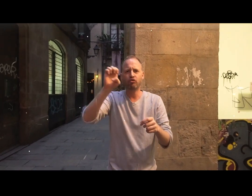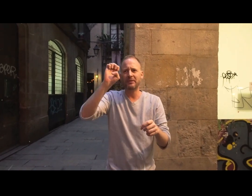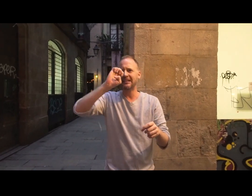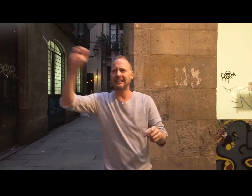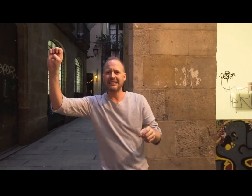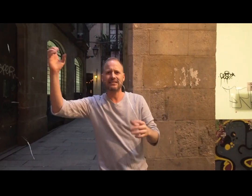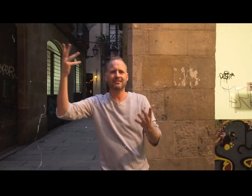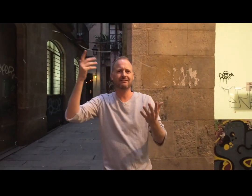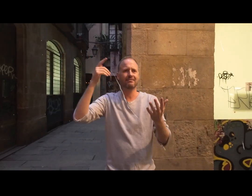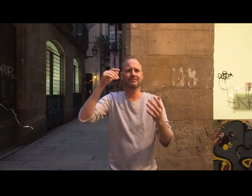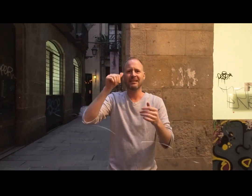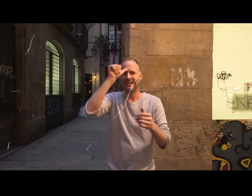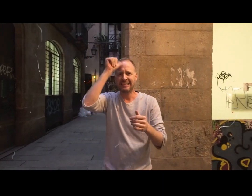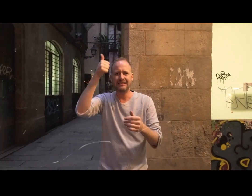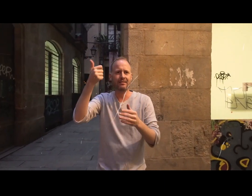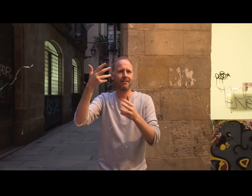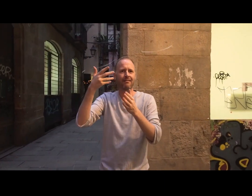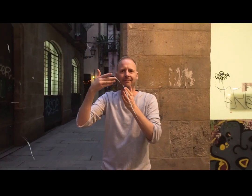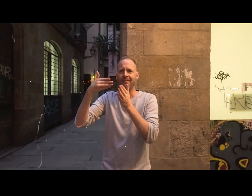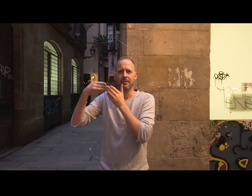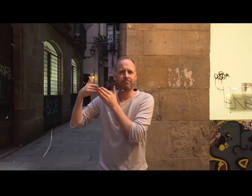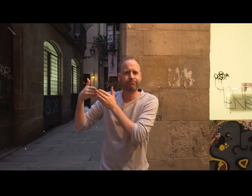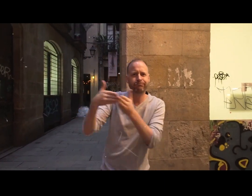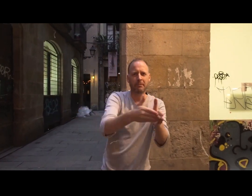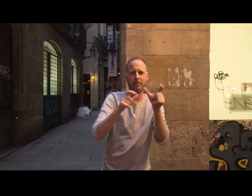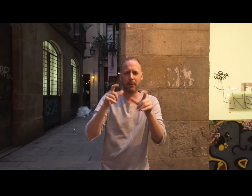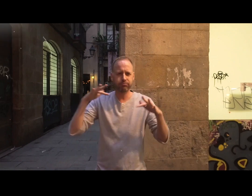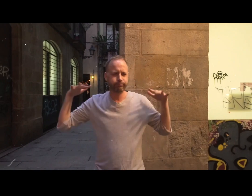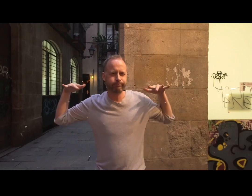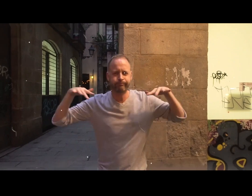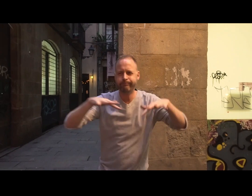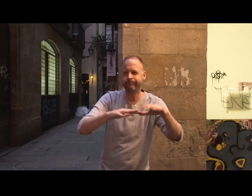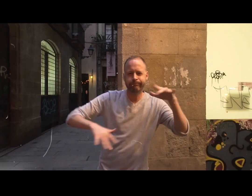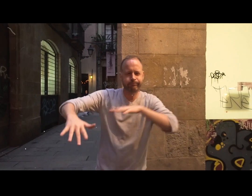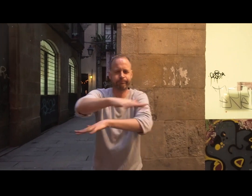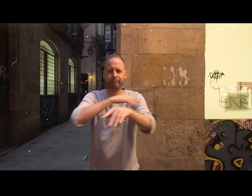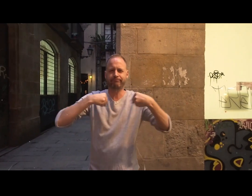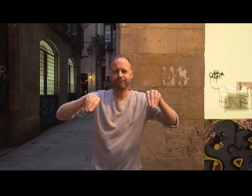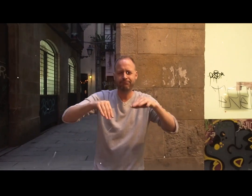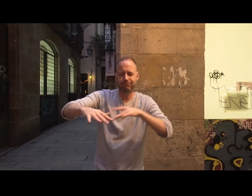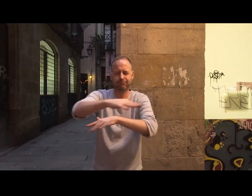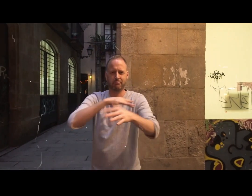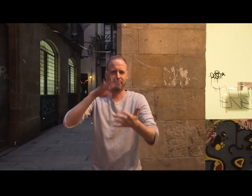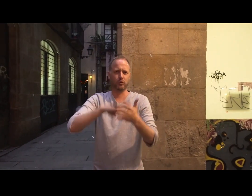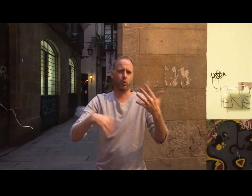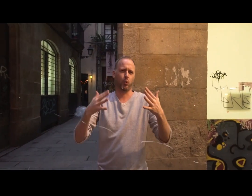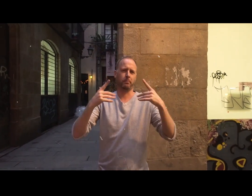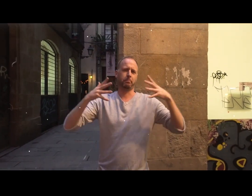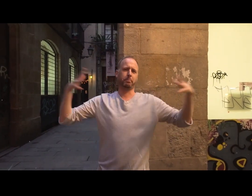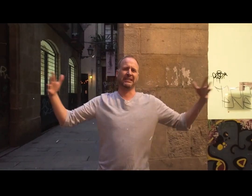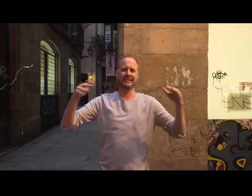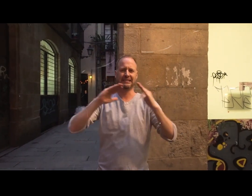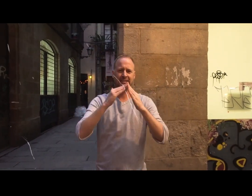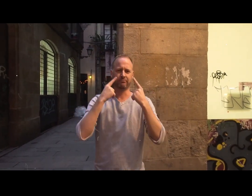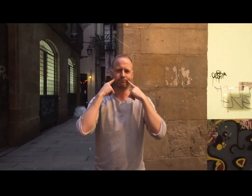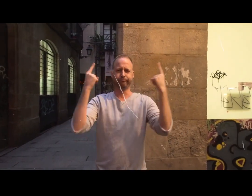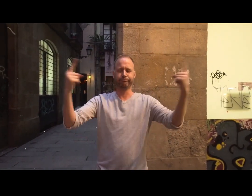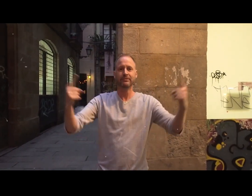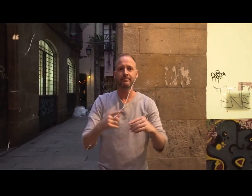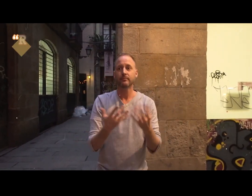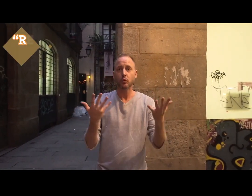so of course traders would come from all over Europe , (eastern mediterranean and further along the Silk route) to buy things here, Barcelona's markets were well known!